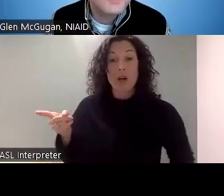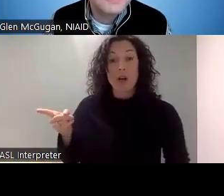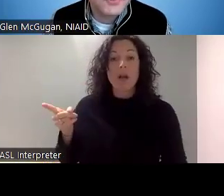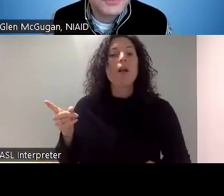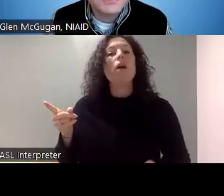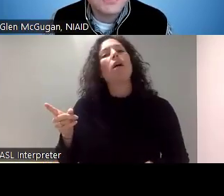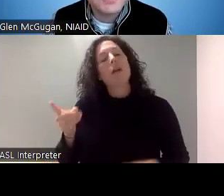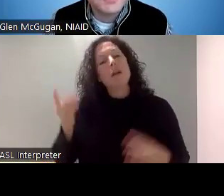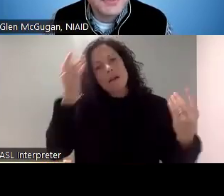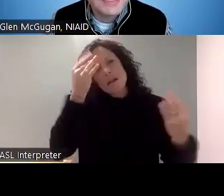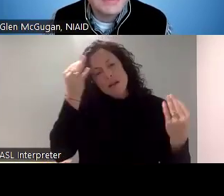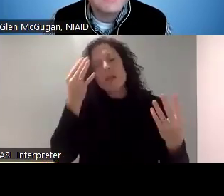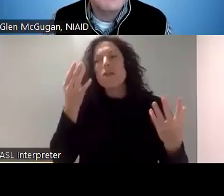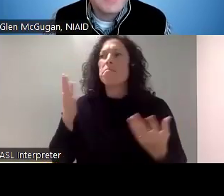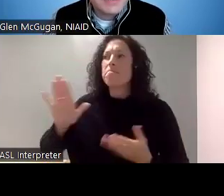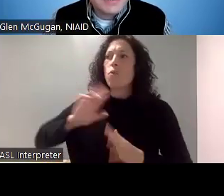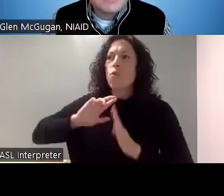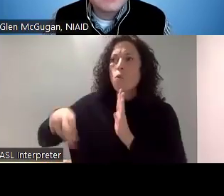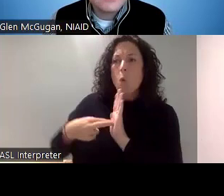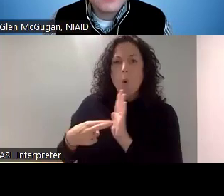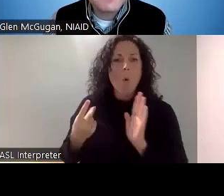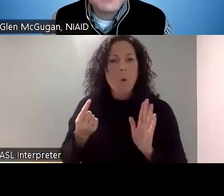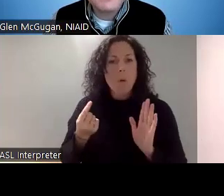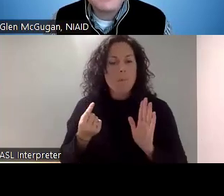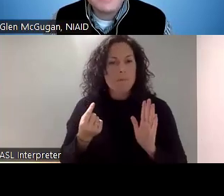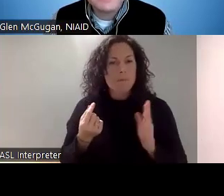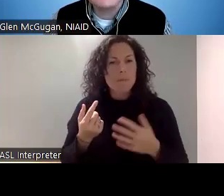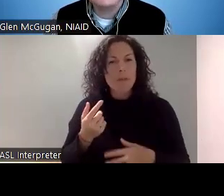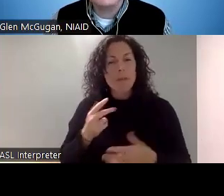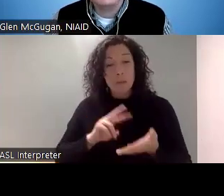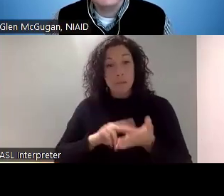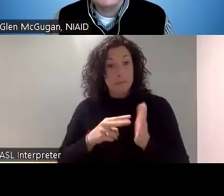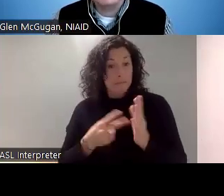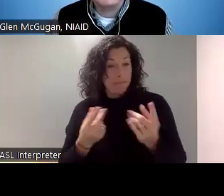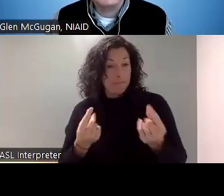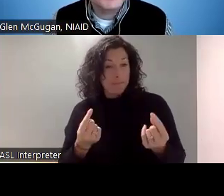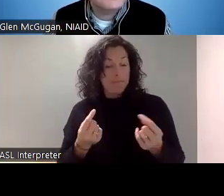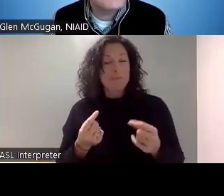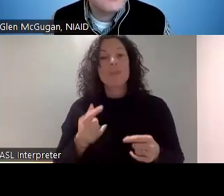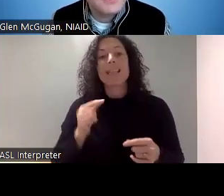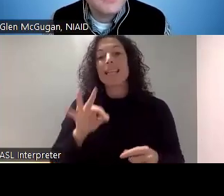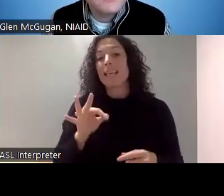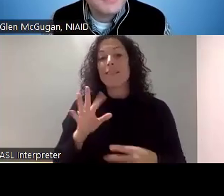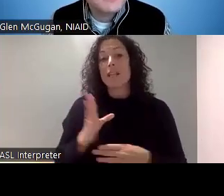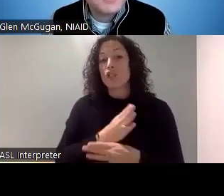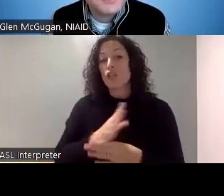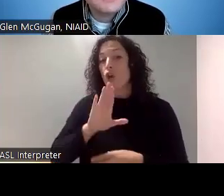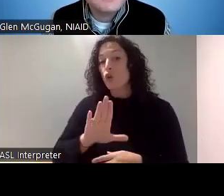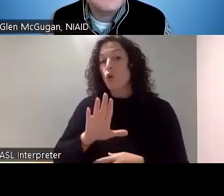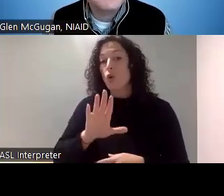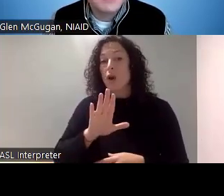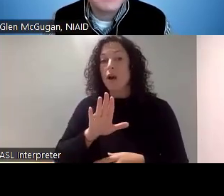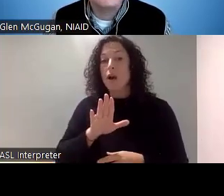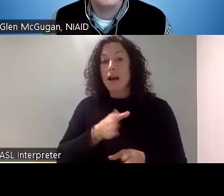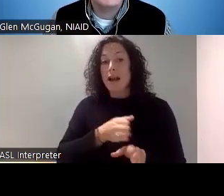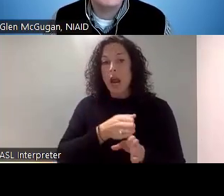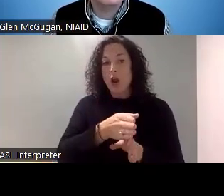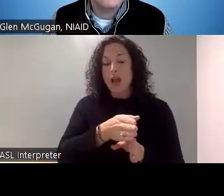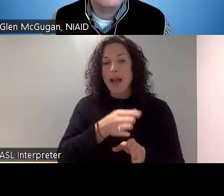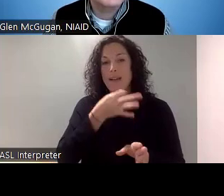that this person is going to play. And so what I mean by that is: If they share your area of expertise, and they're really involved